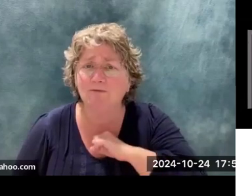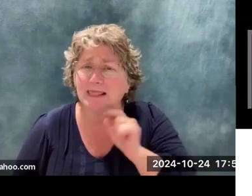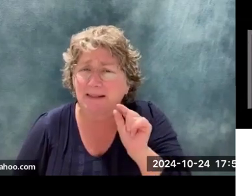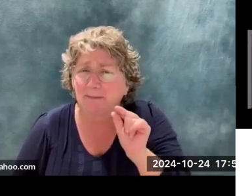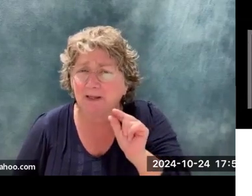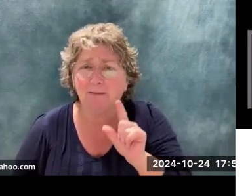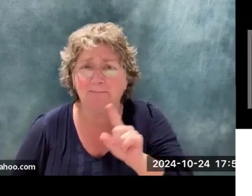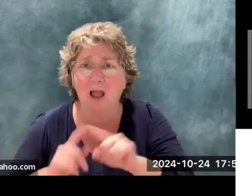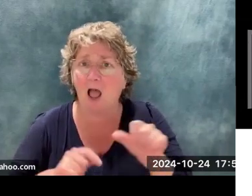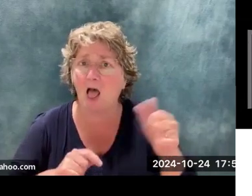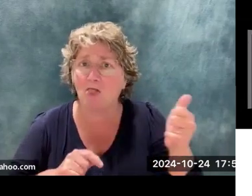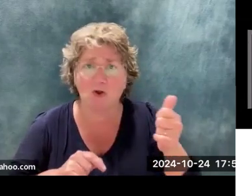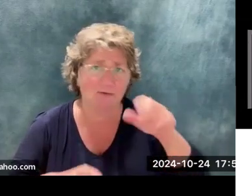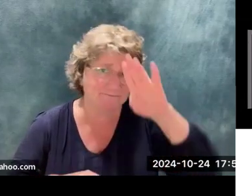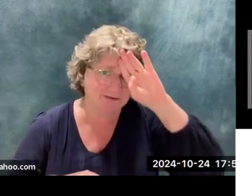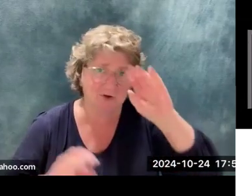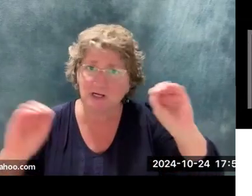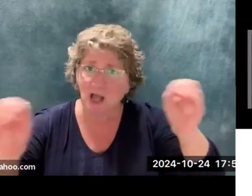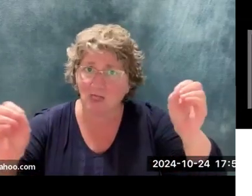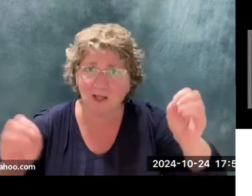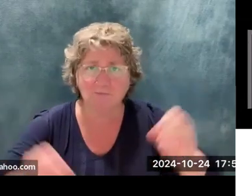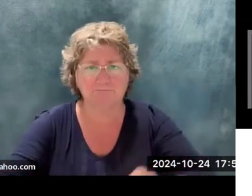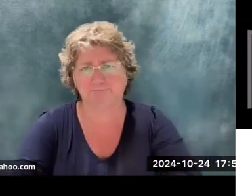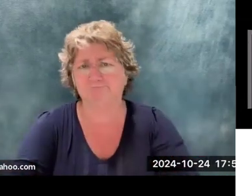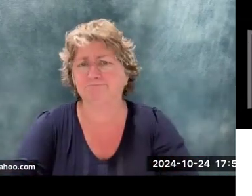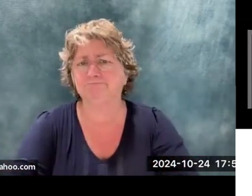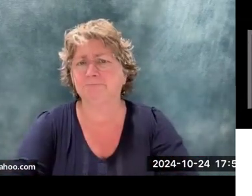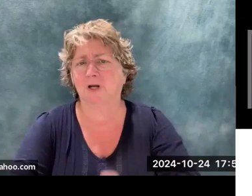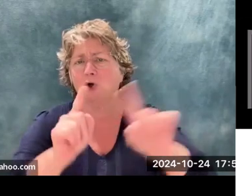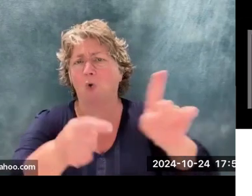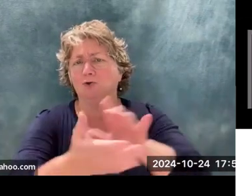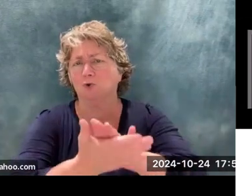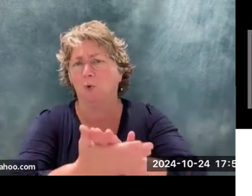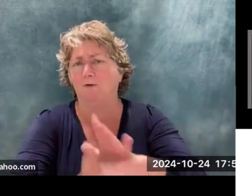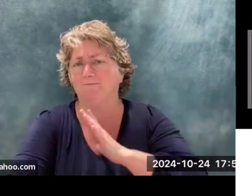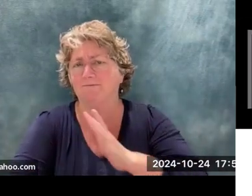have no other symptoms, they are good to go to school. If they